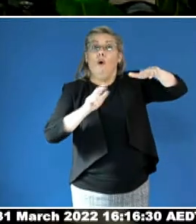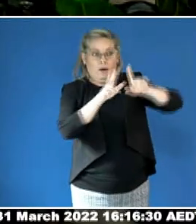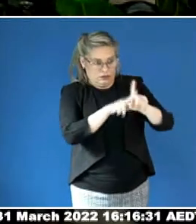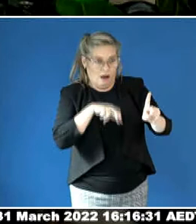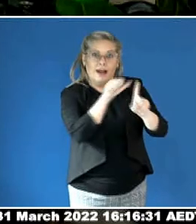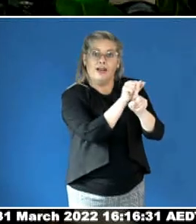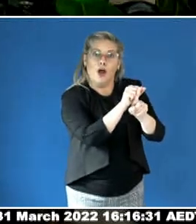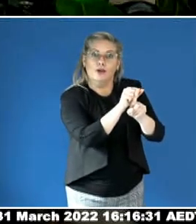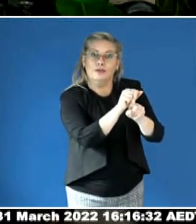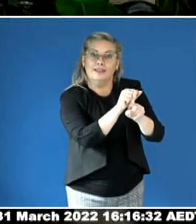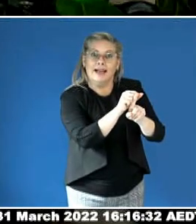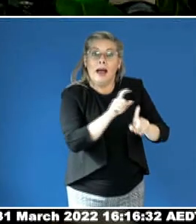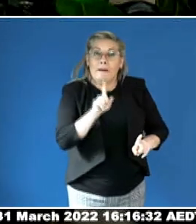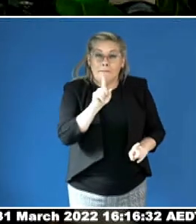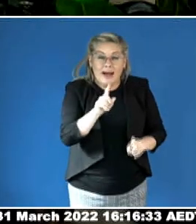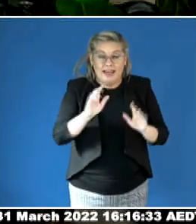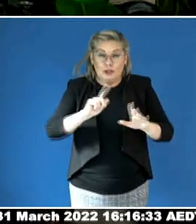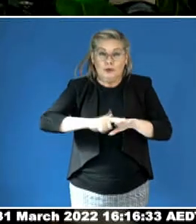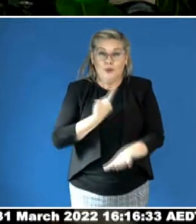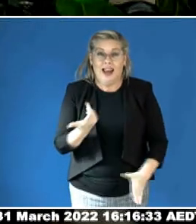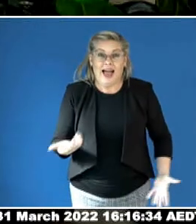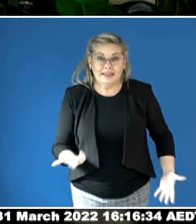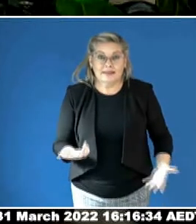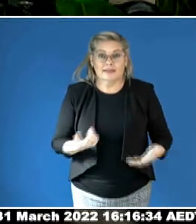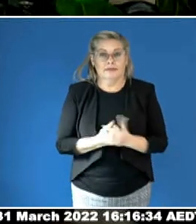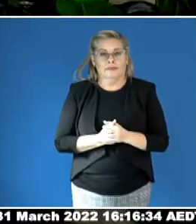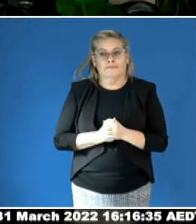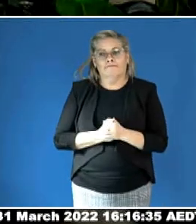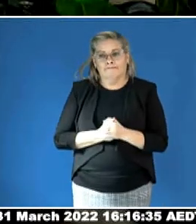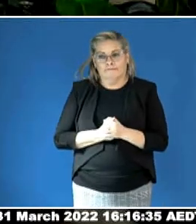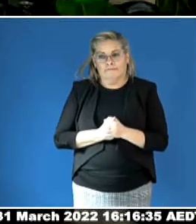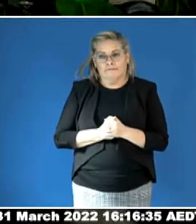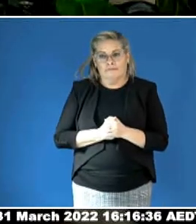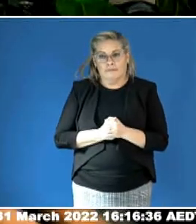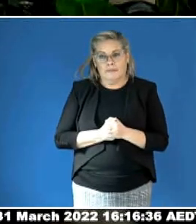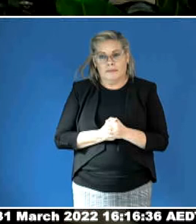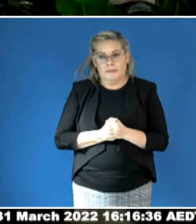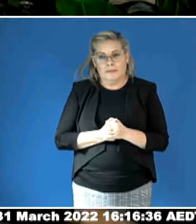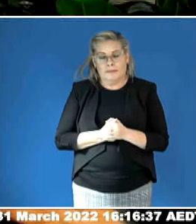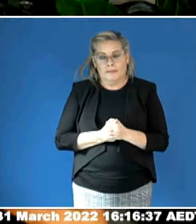heart when I talked about Yellow Ladybugs and what it means to help us feel worthy and